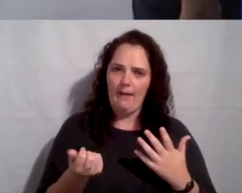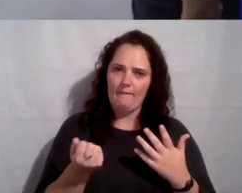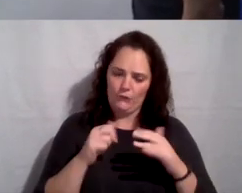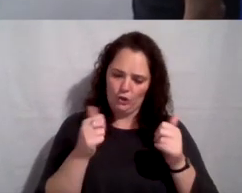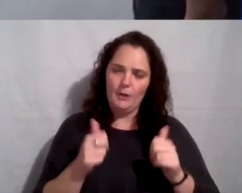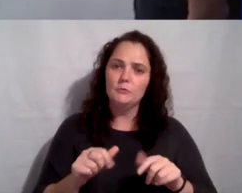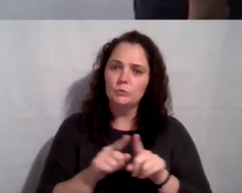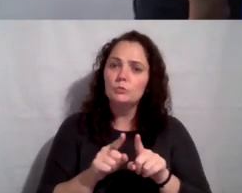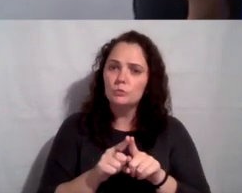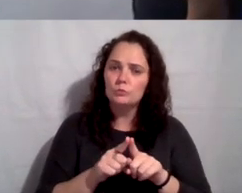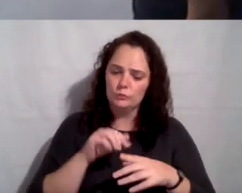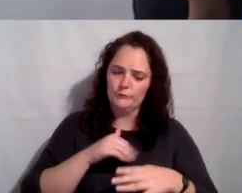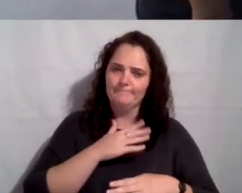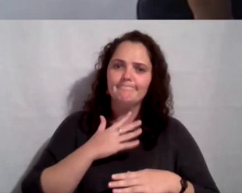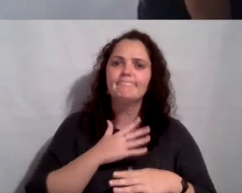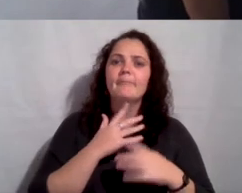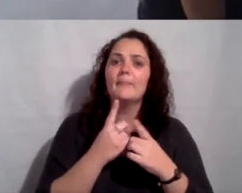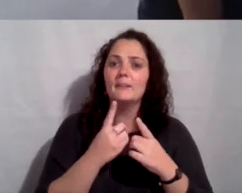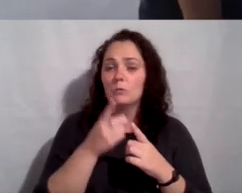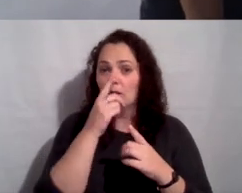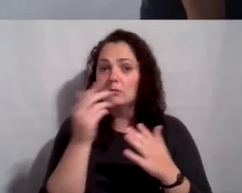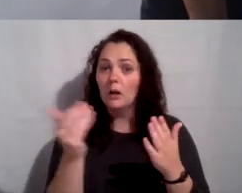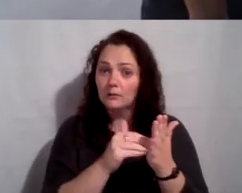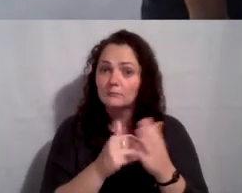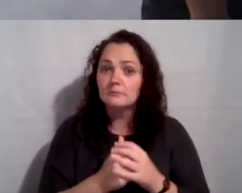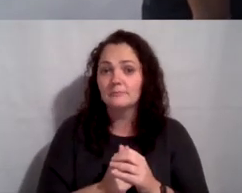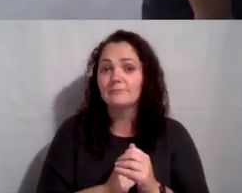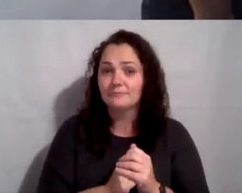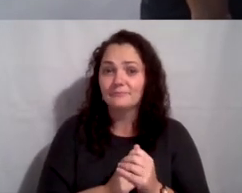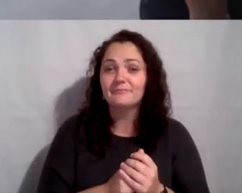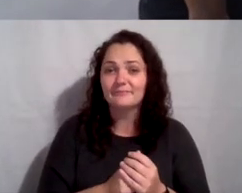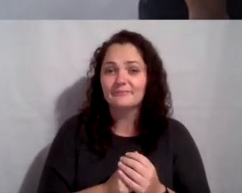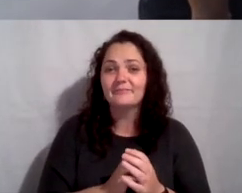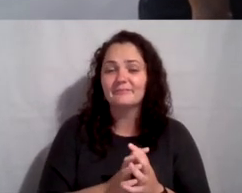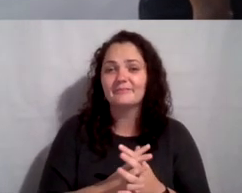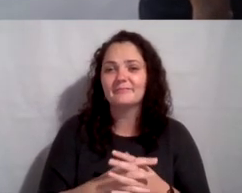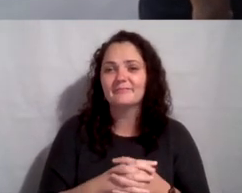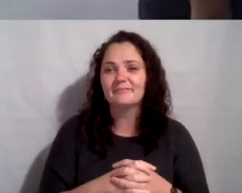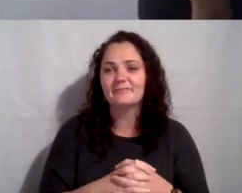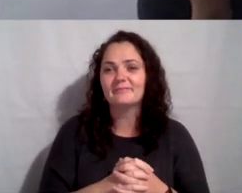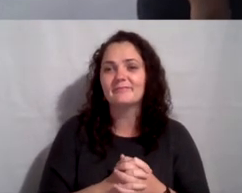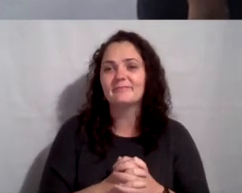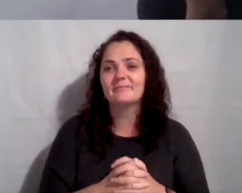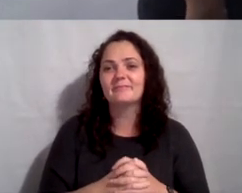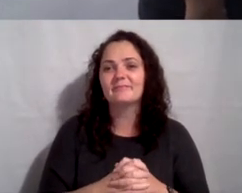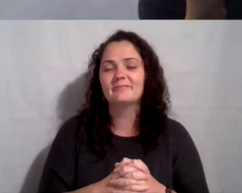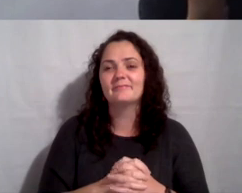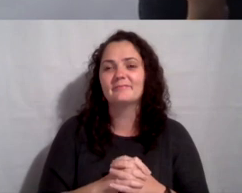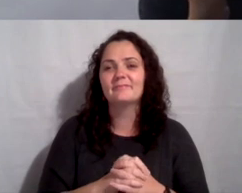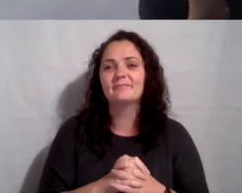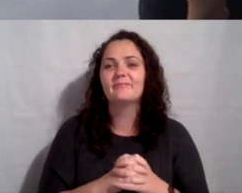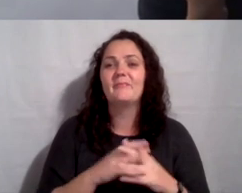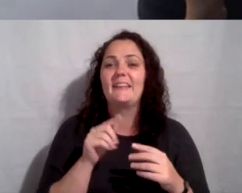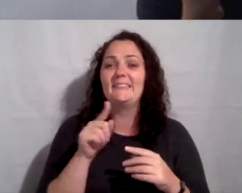and again, for this kind of gesture